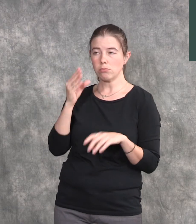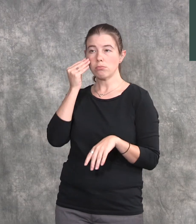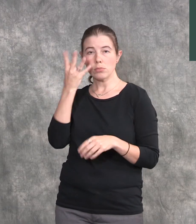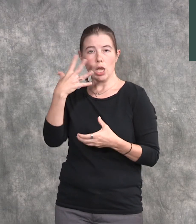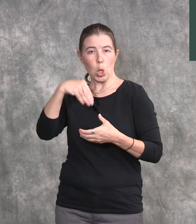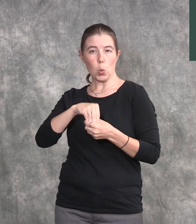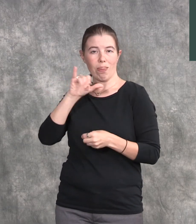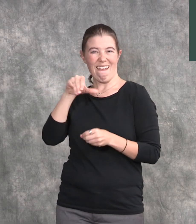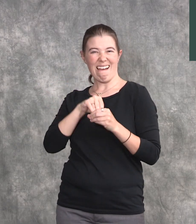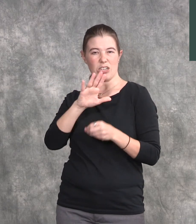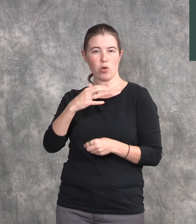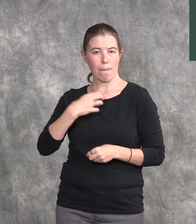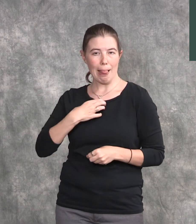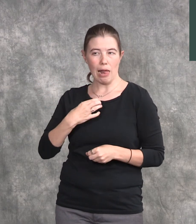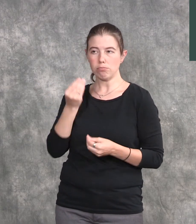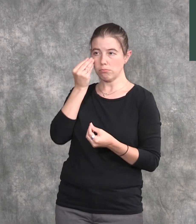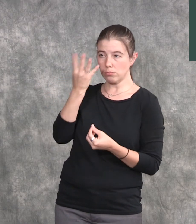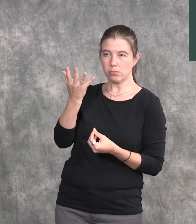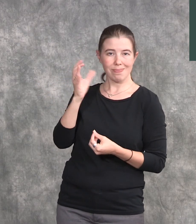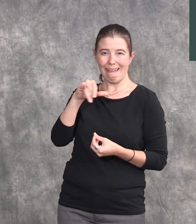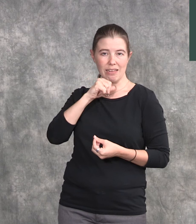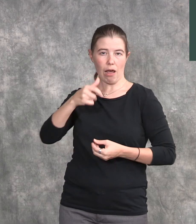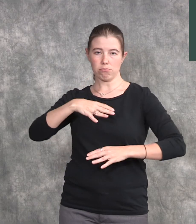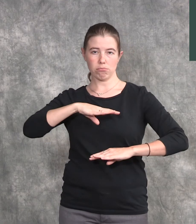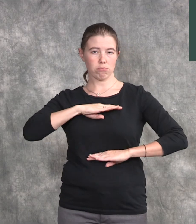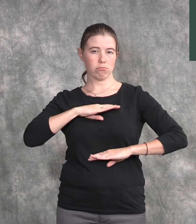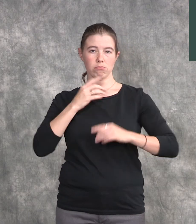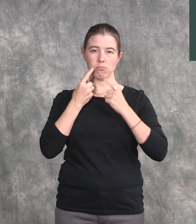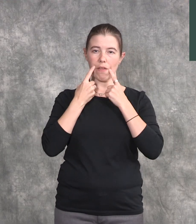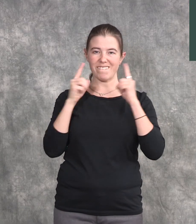or see clearly, include that in your complaint.